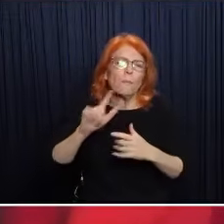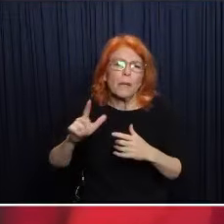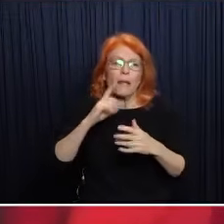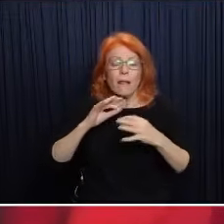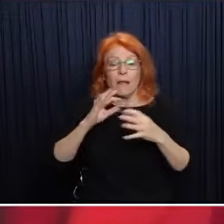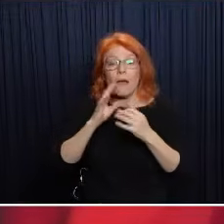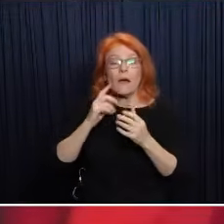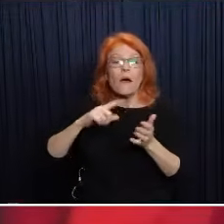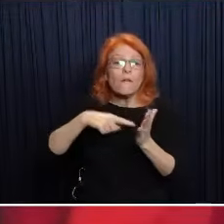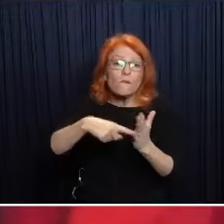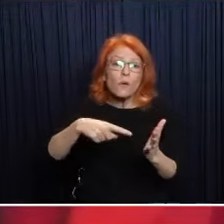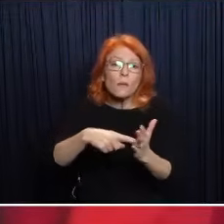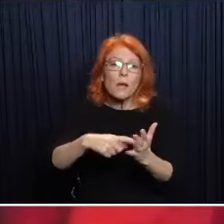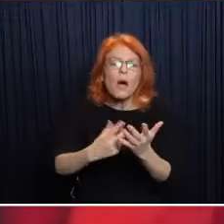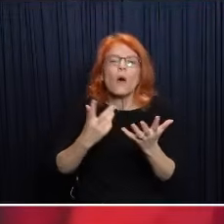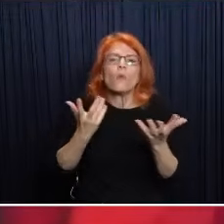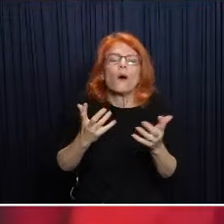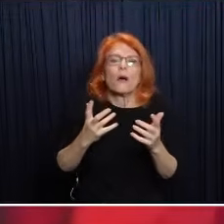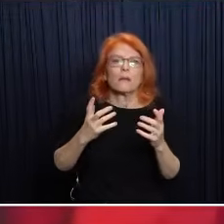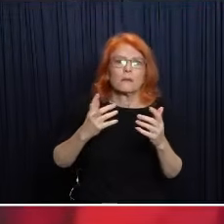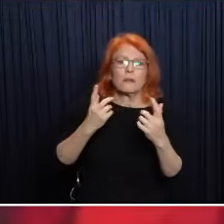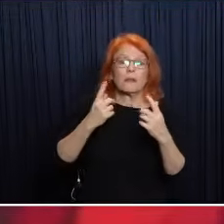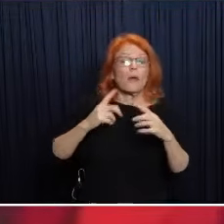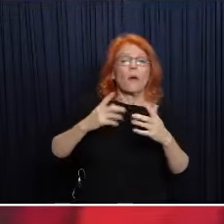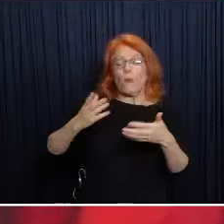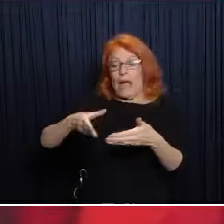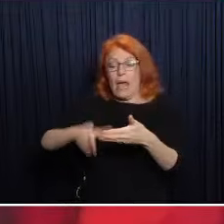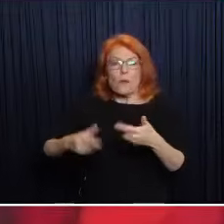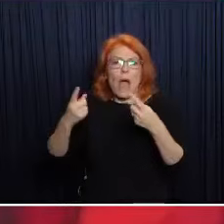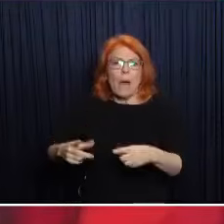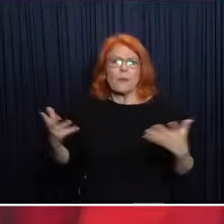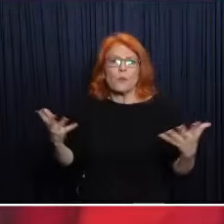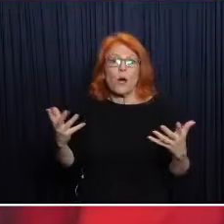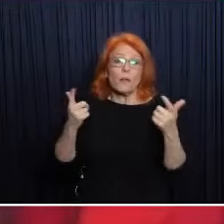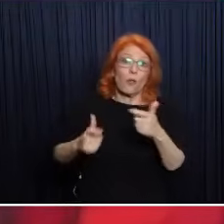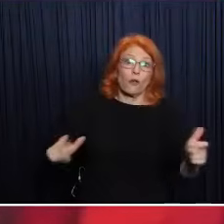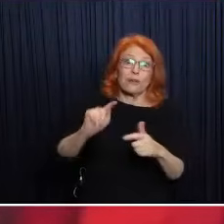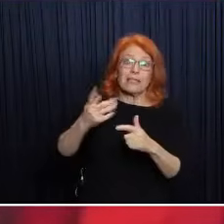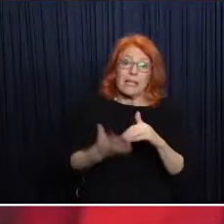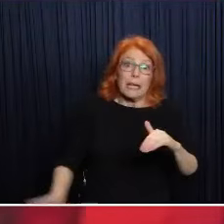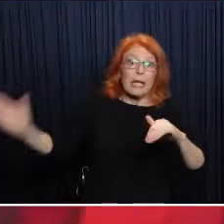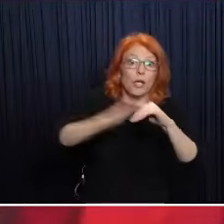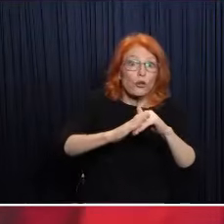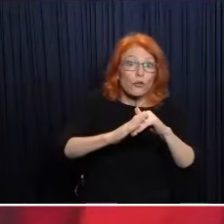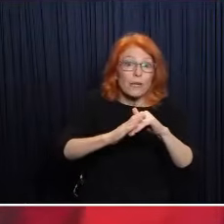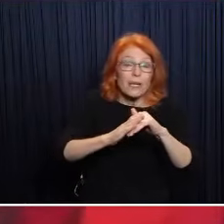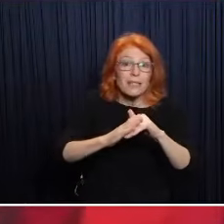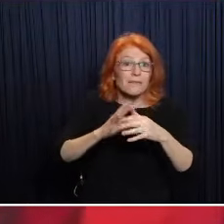WE WANT TO GET RID OF THE ONE BIG BEAUTIFUL BILL. WHEN YOU TALK ABOUT AFFORDABILITY, WHAT WILL BE THE